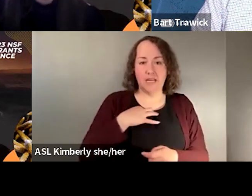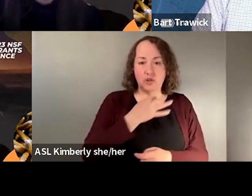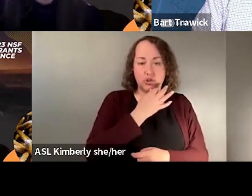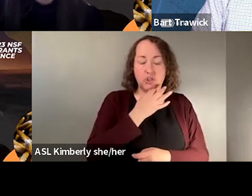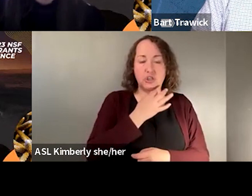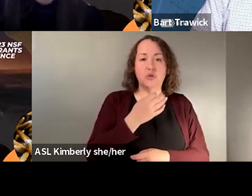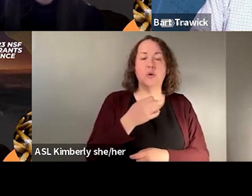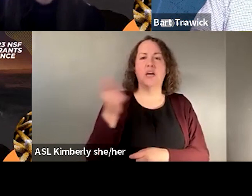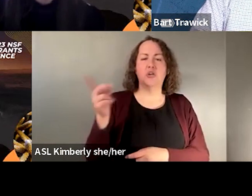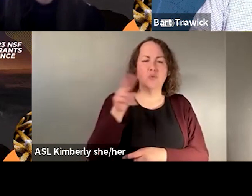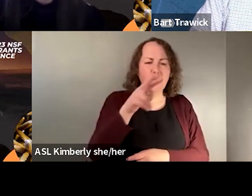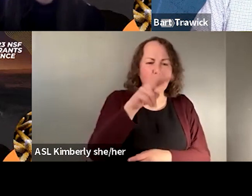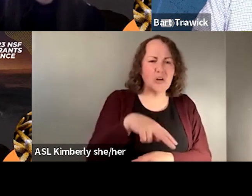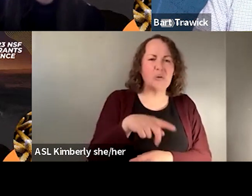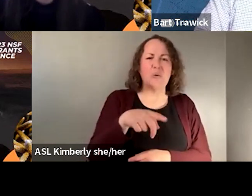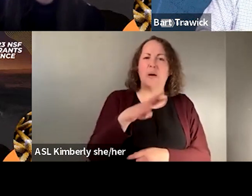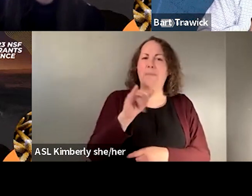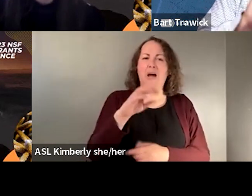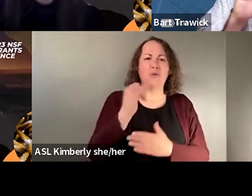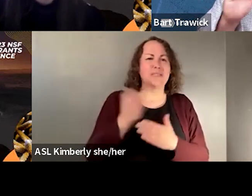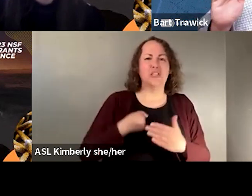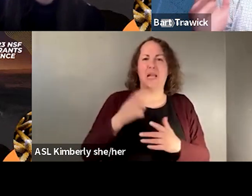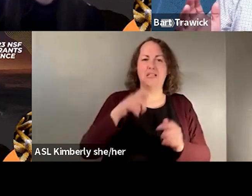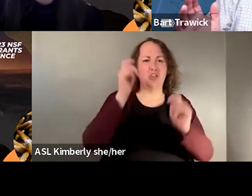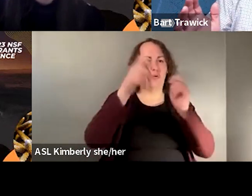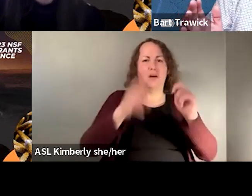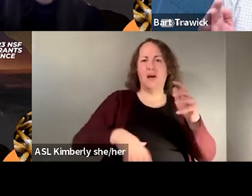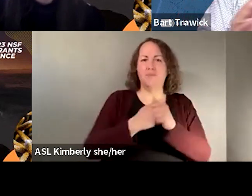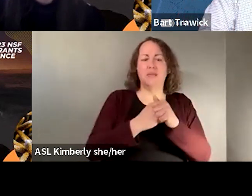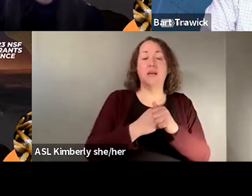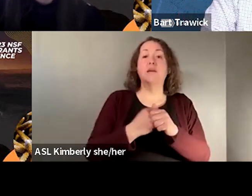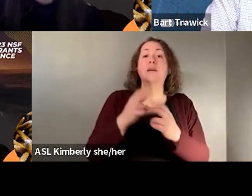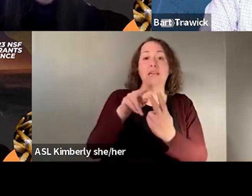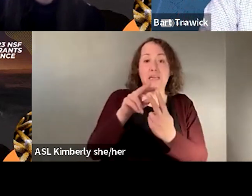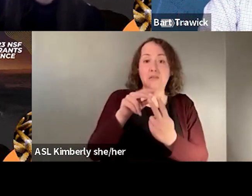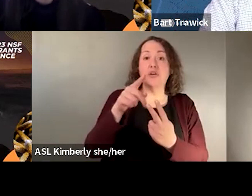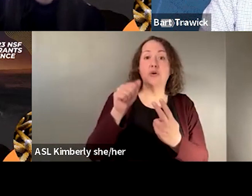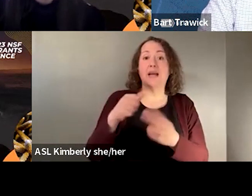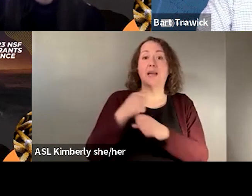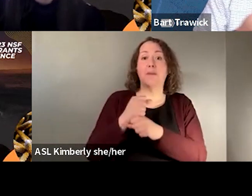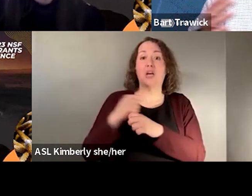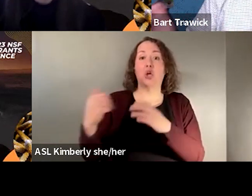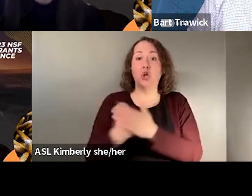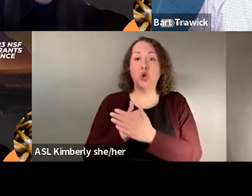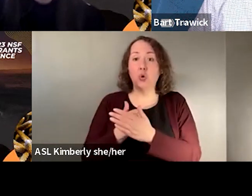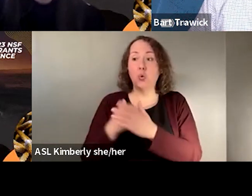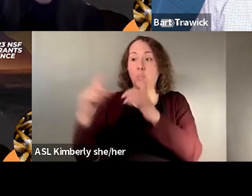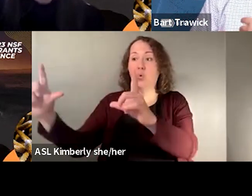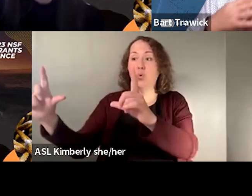this biosketch, you can say I want to make a new one and just copy the one I did last year. We'll just transfer all the data in.